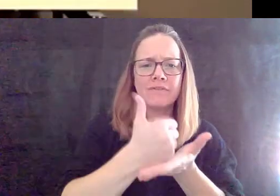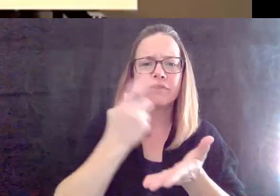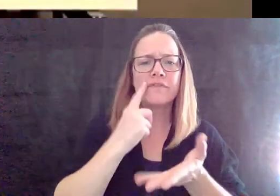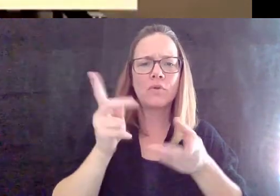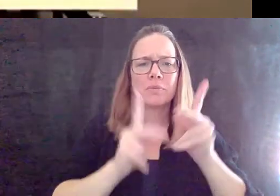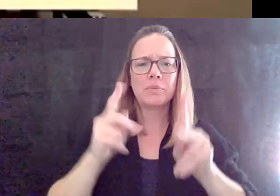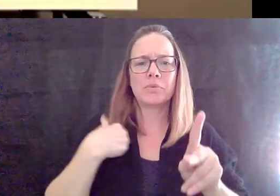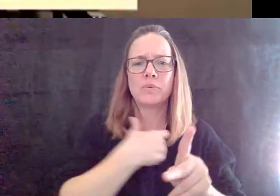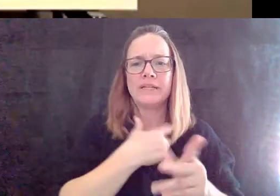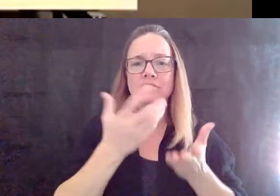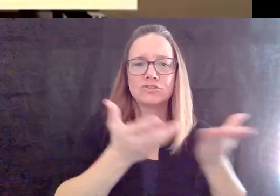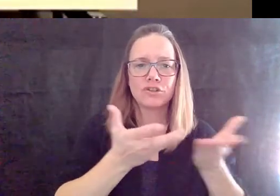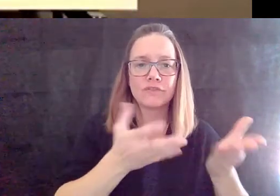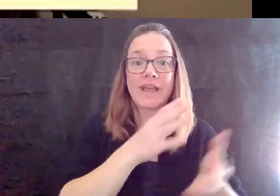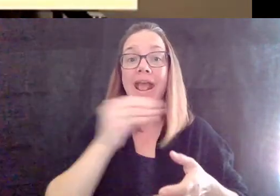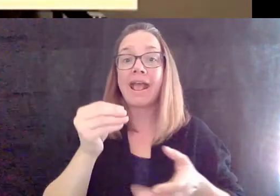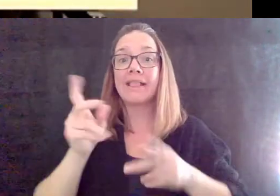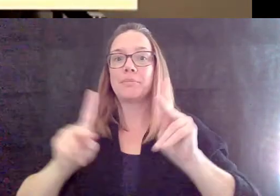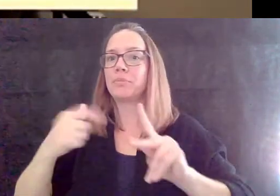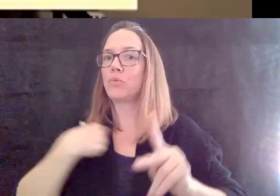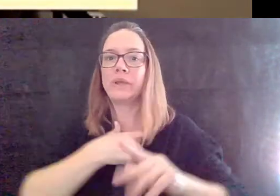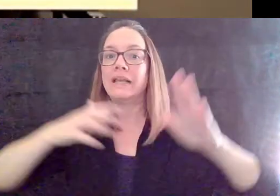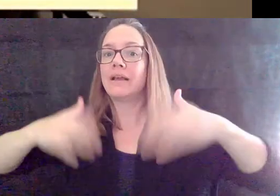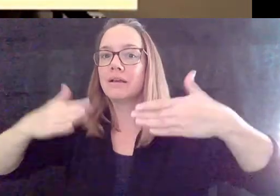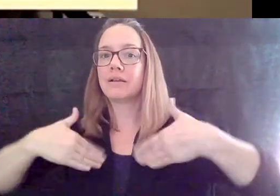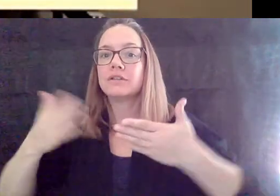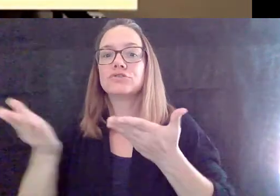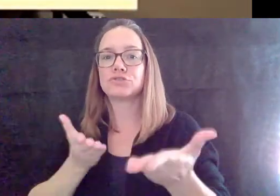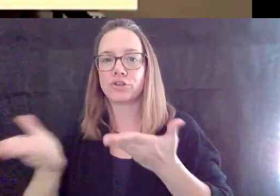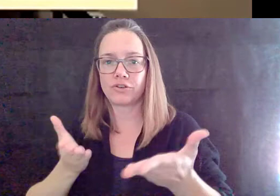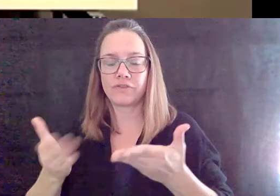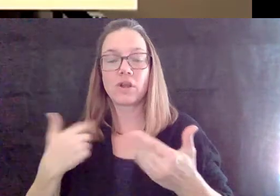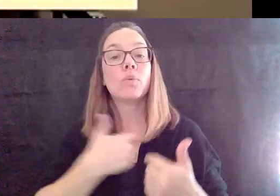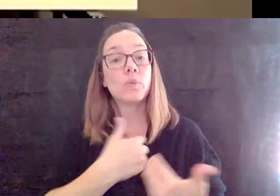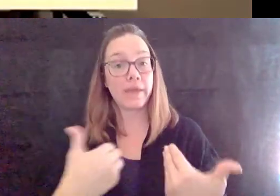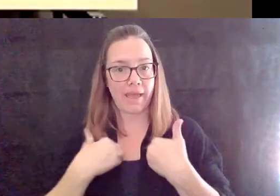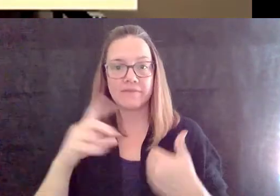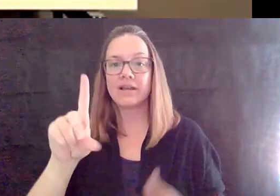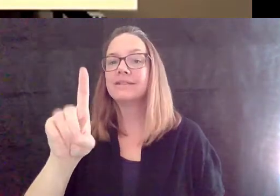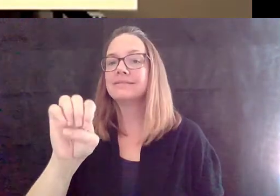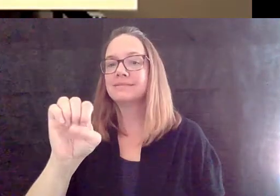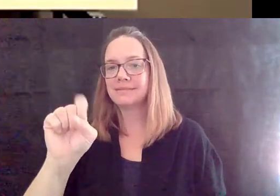and how can we deliver it to the people we might yet serve. We also have a desktop view for people browsing